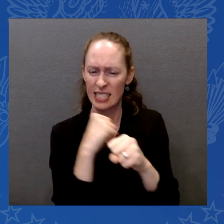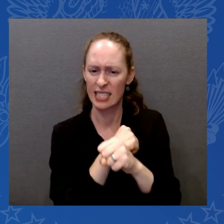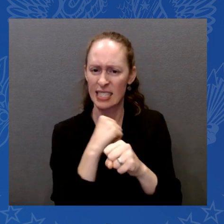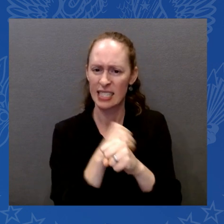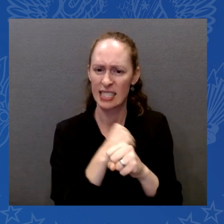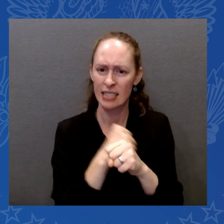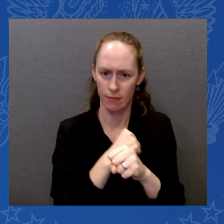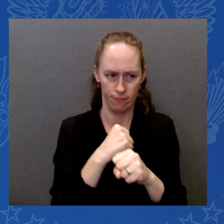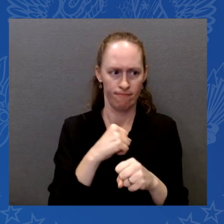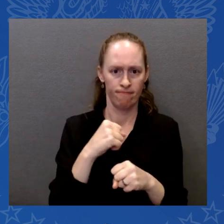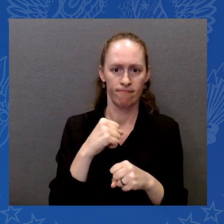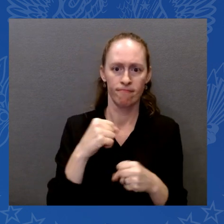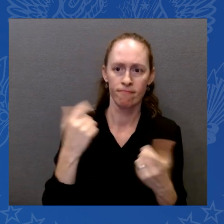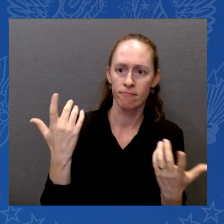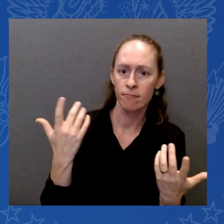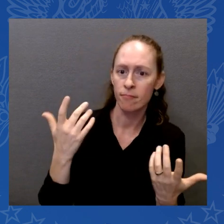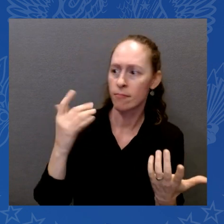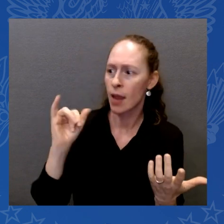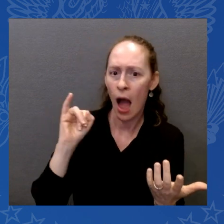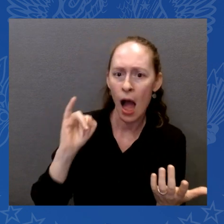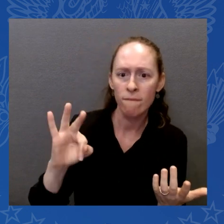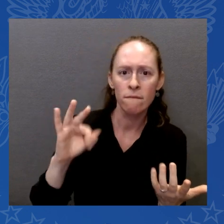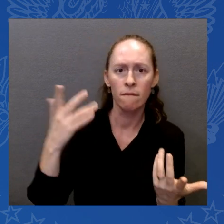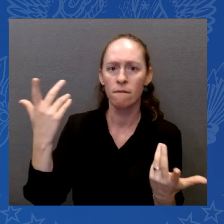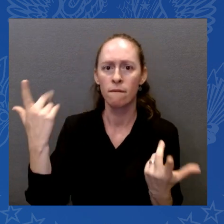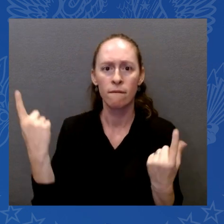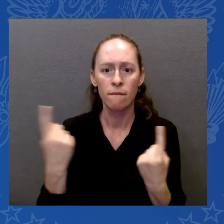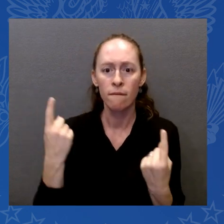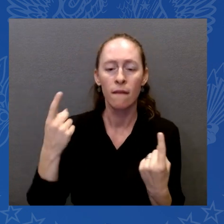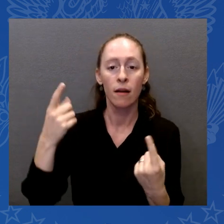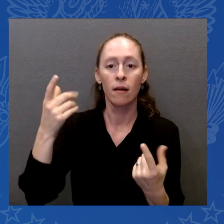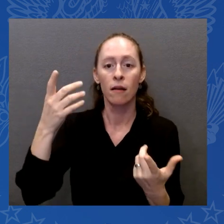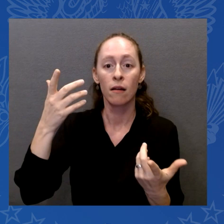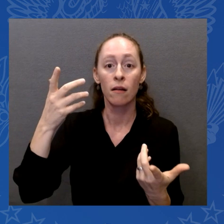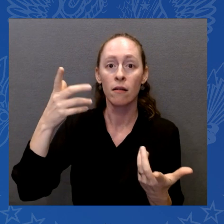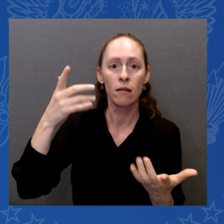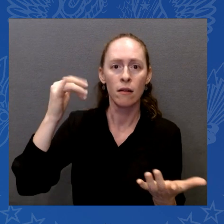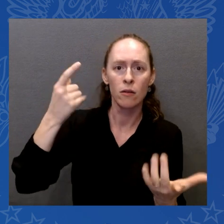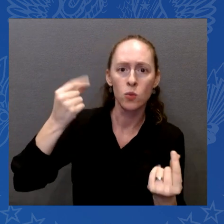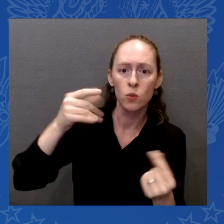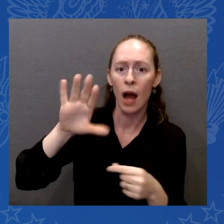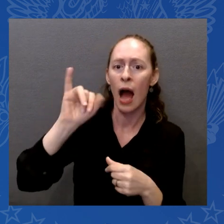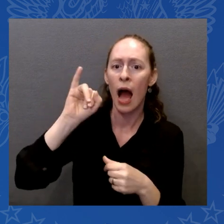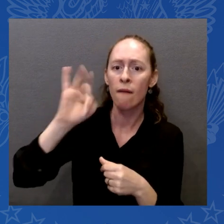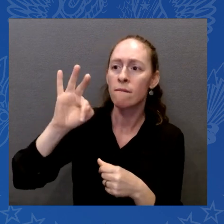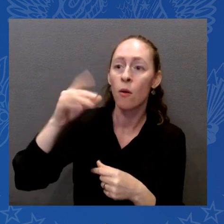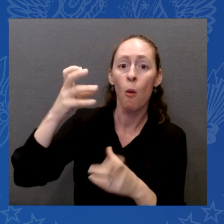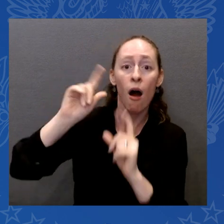Access to reproductive health care is vital to these students and to countless others for success in college and beyond.